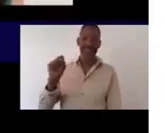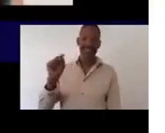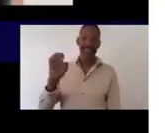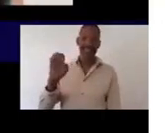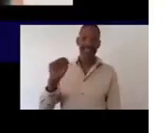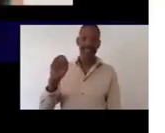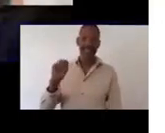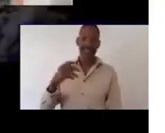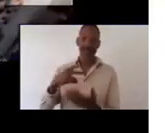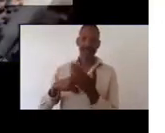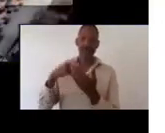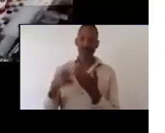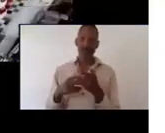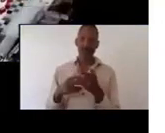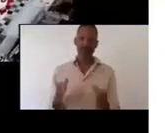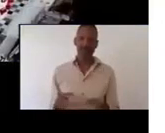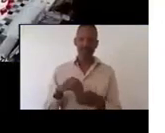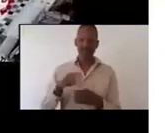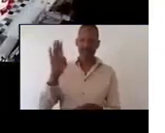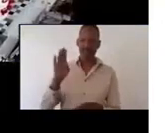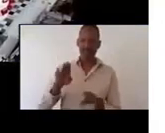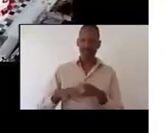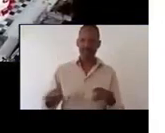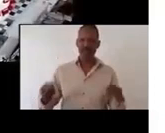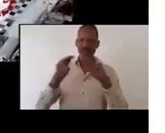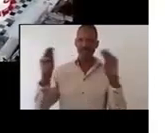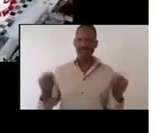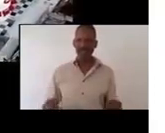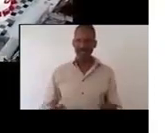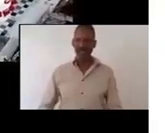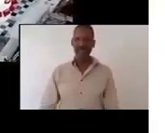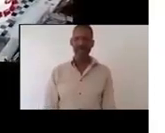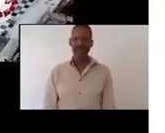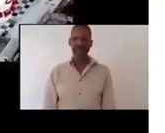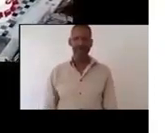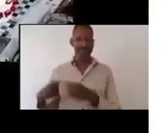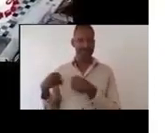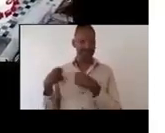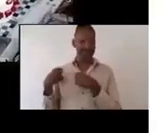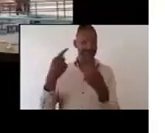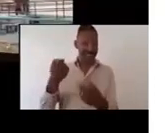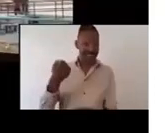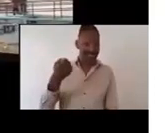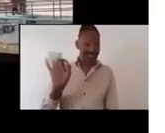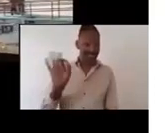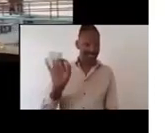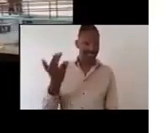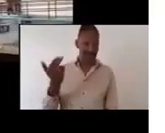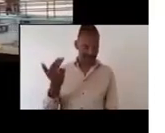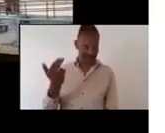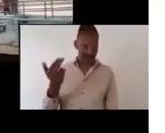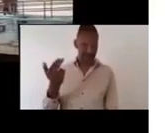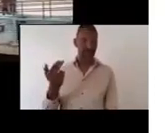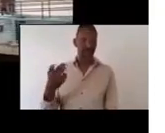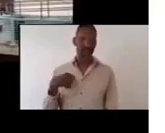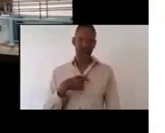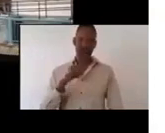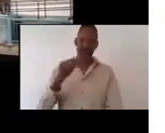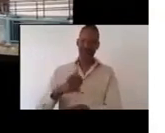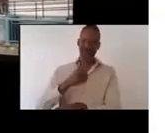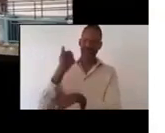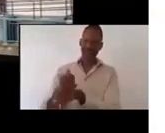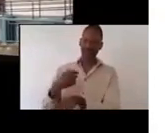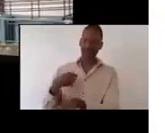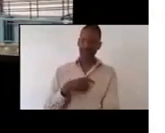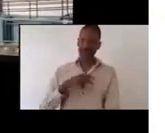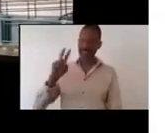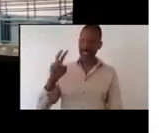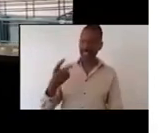Boston Children's Museum has been part of the Boston community since 1913, which makes us the second oldest Children's Museum in the world.